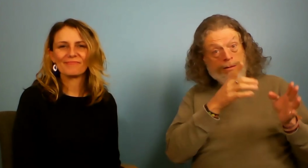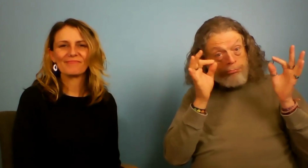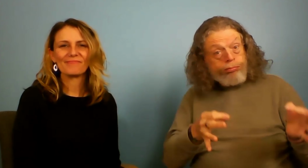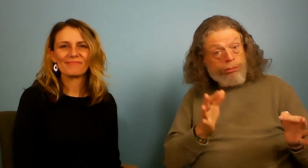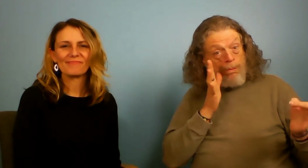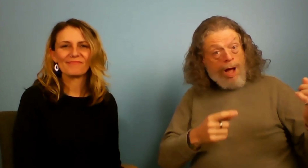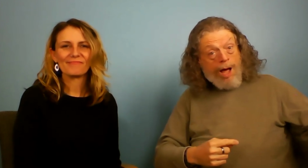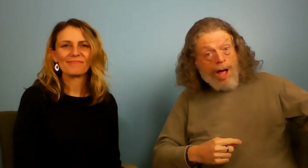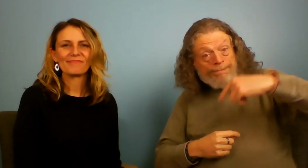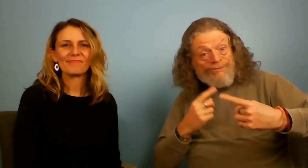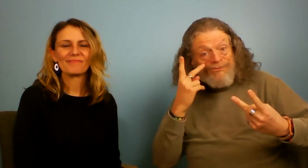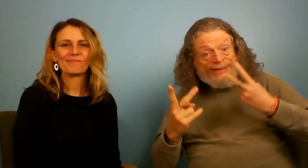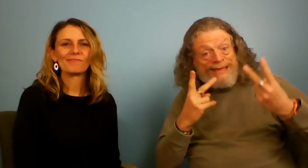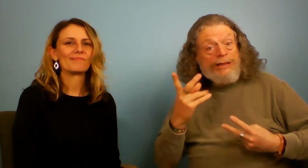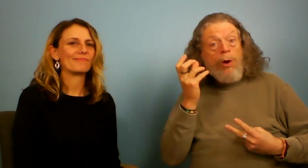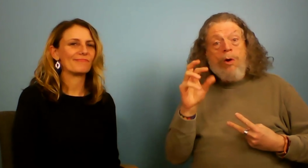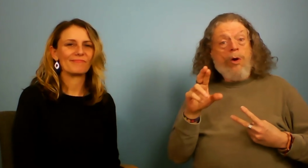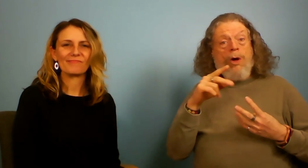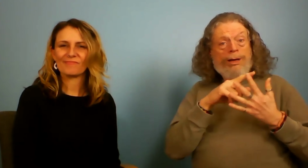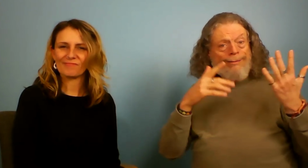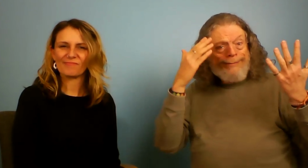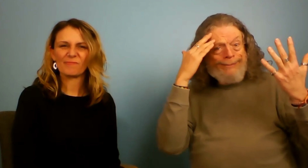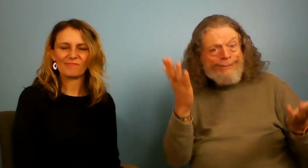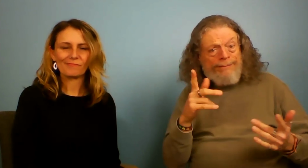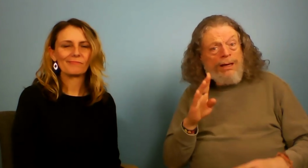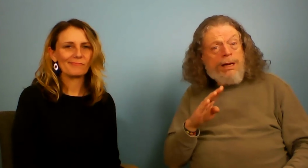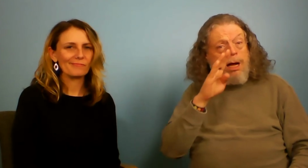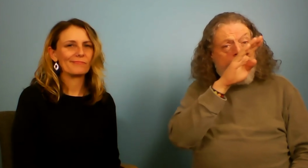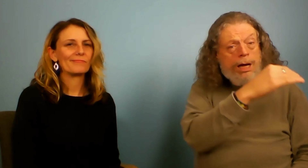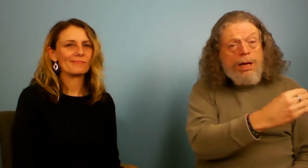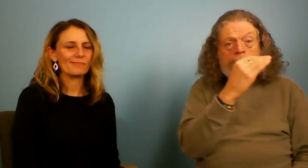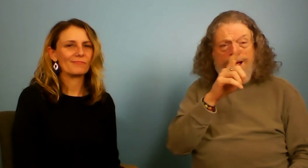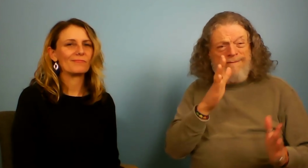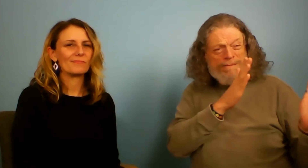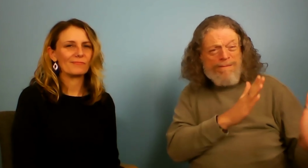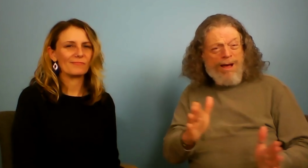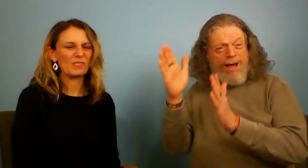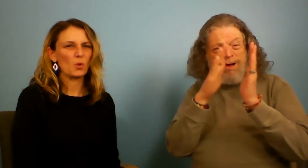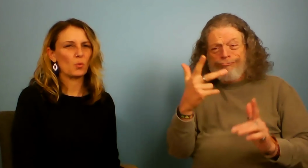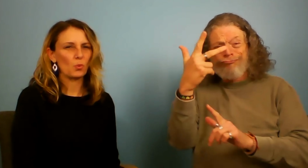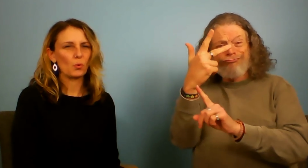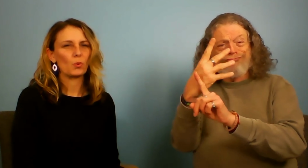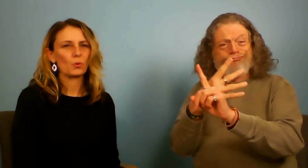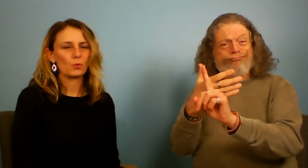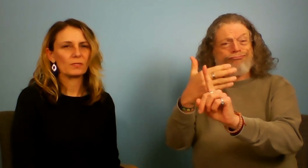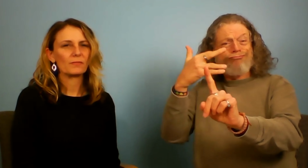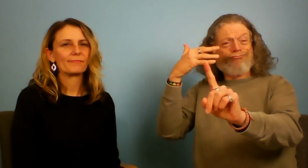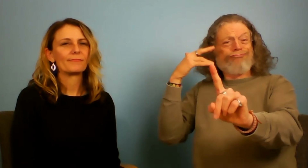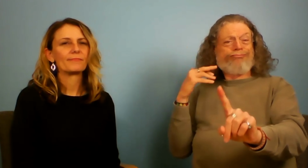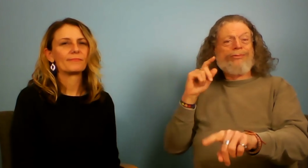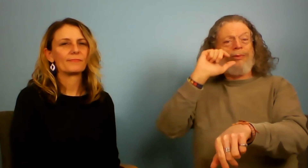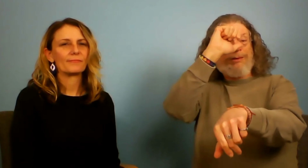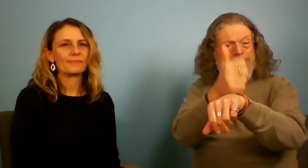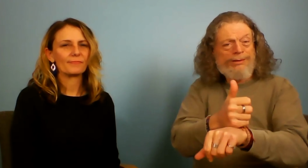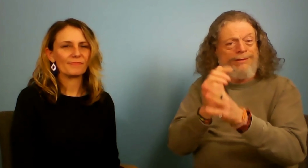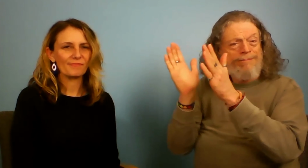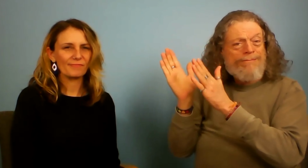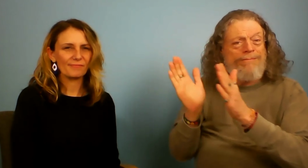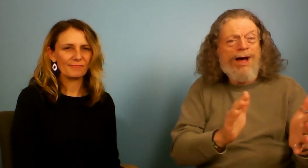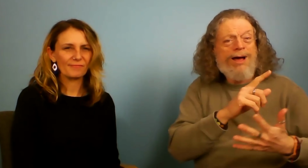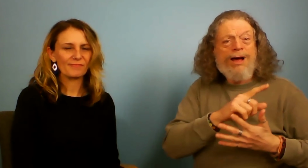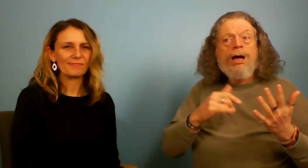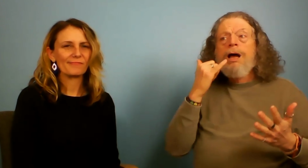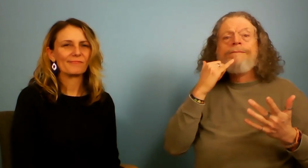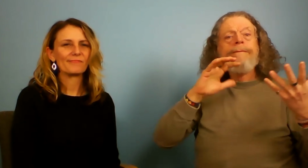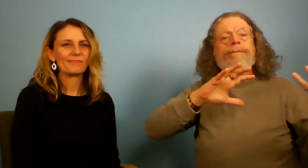And if they were deciding something time sensitive, like whether they were coming to visit you would have to plan it like three or four months in advance.